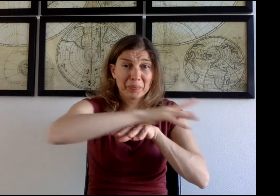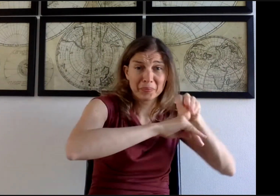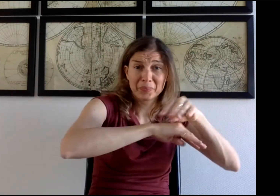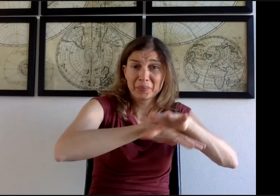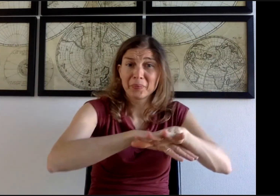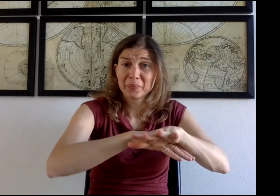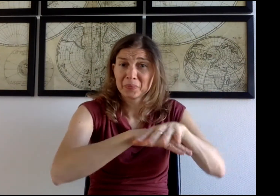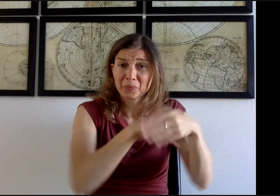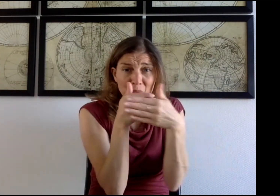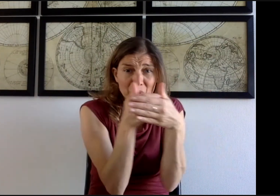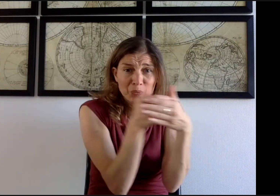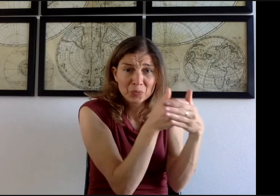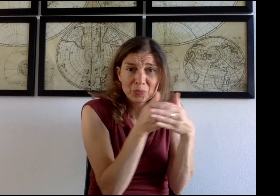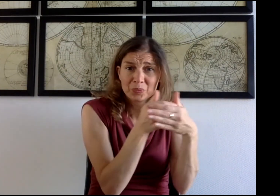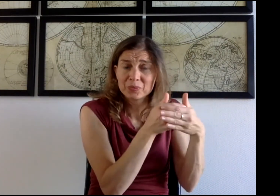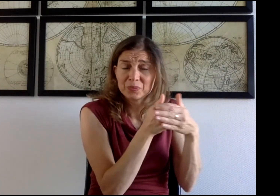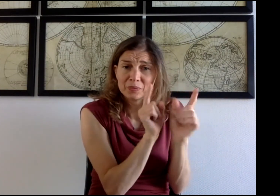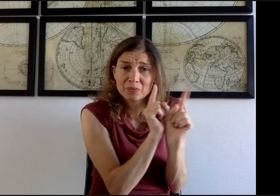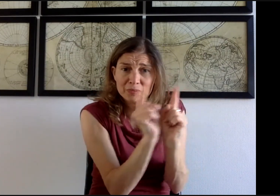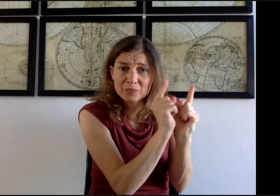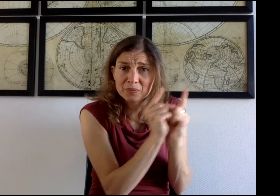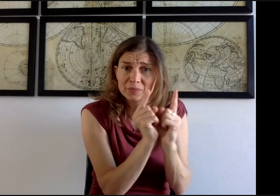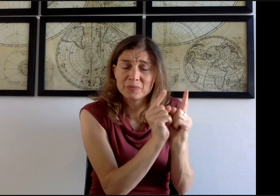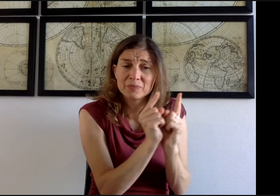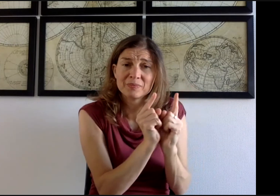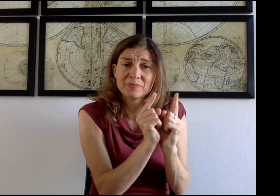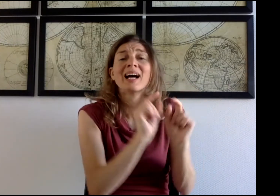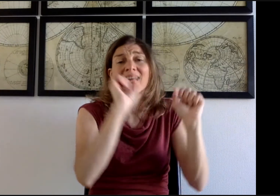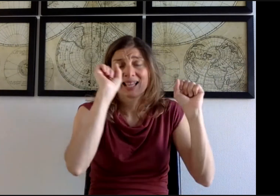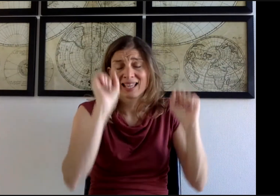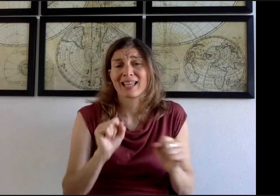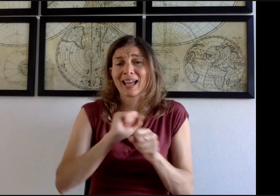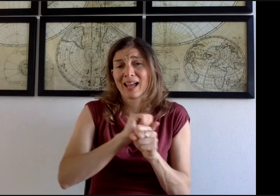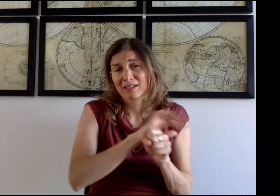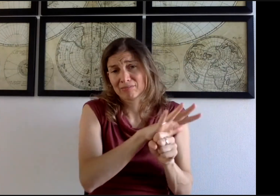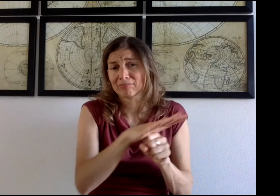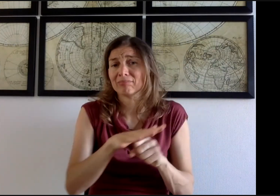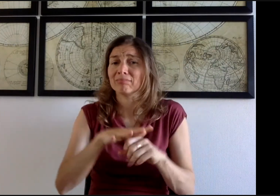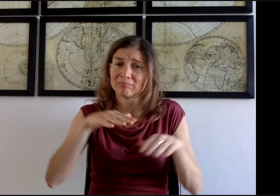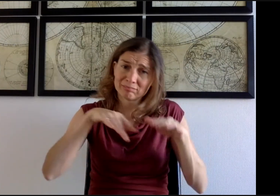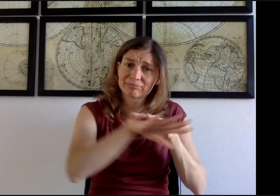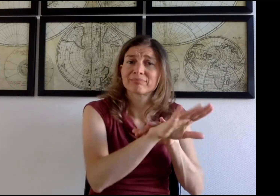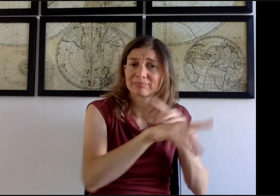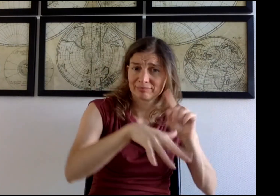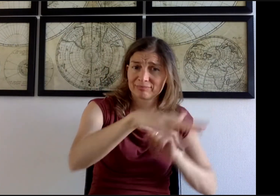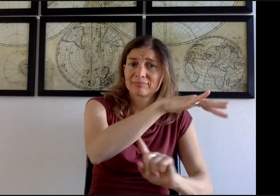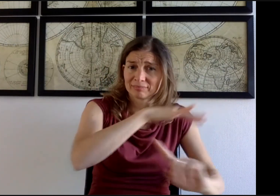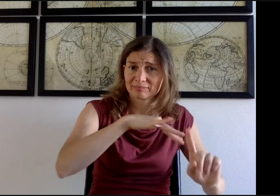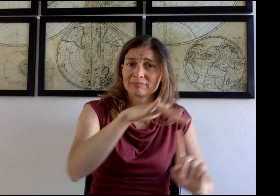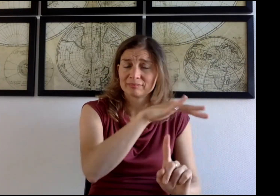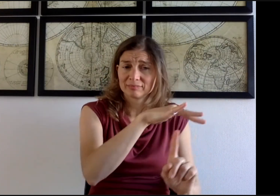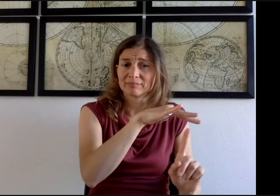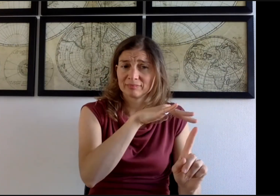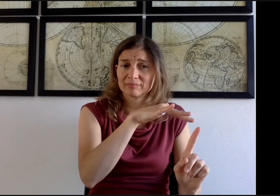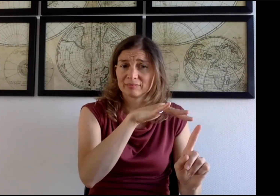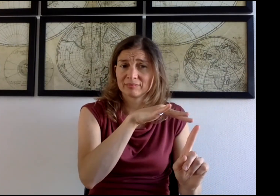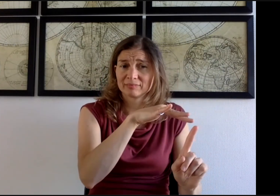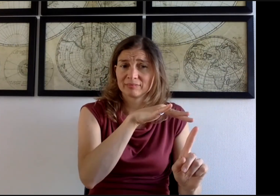due to risk of sedation, containment in bed and limited treatment.